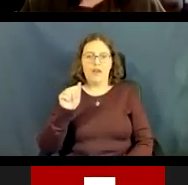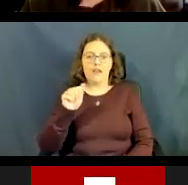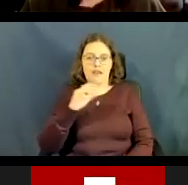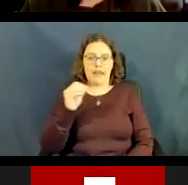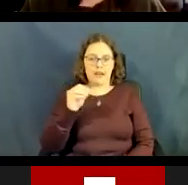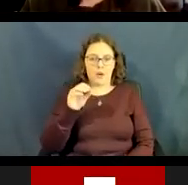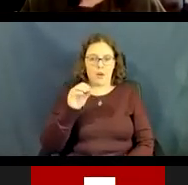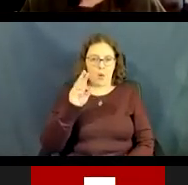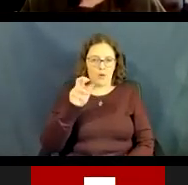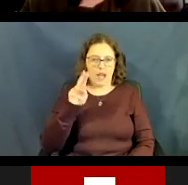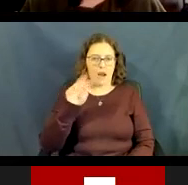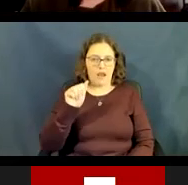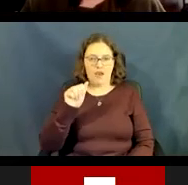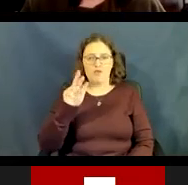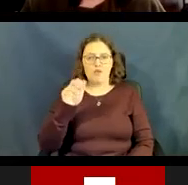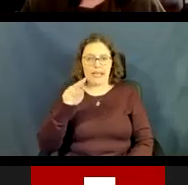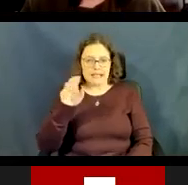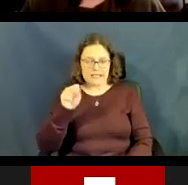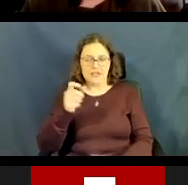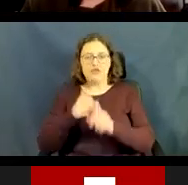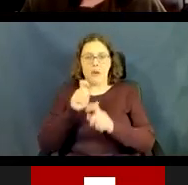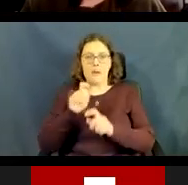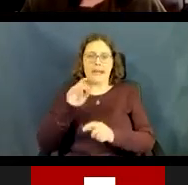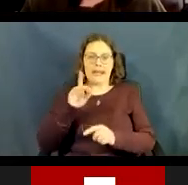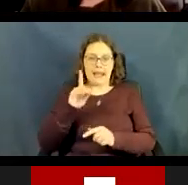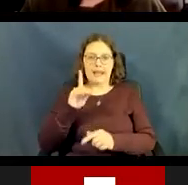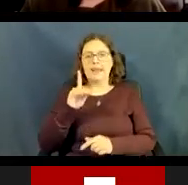Indiana Department of Education, they are joining us